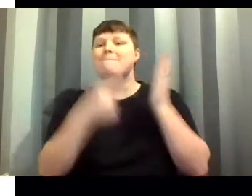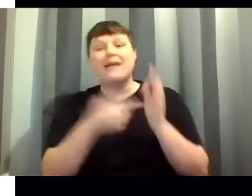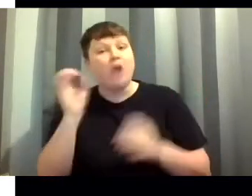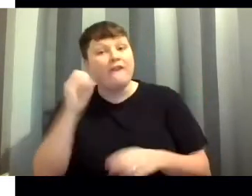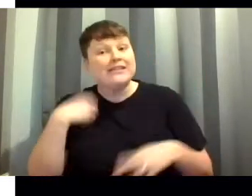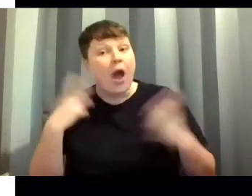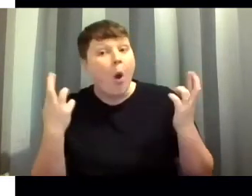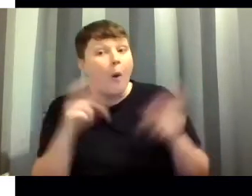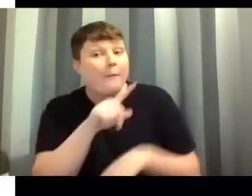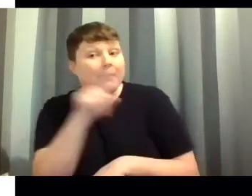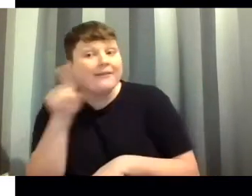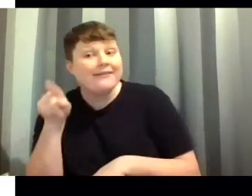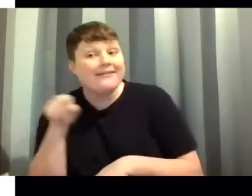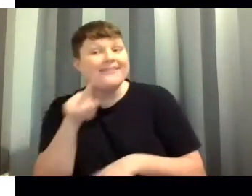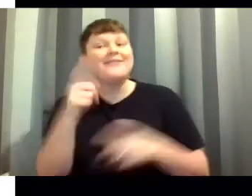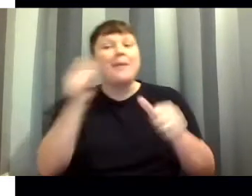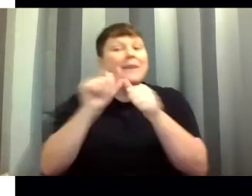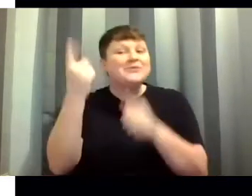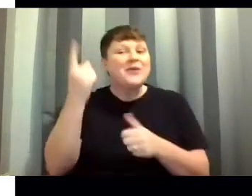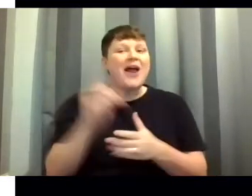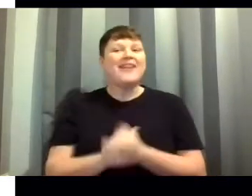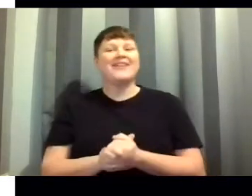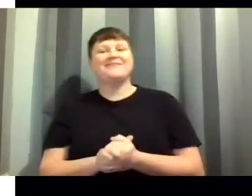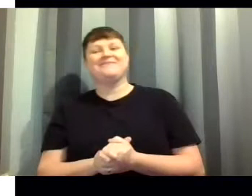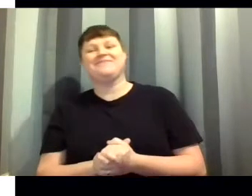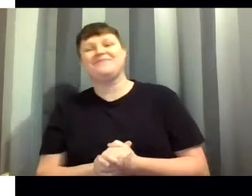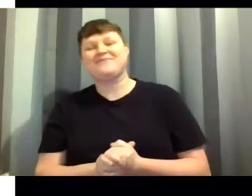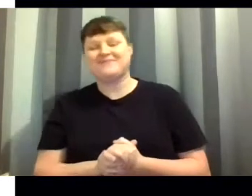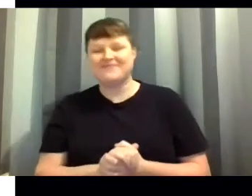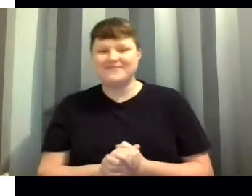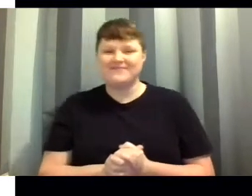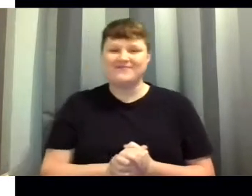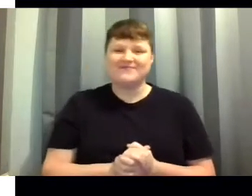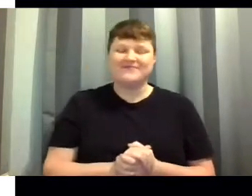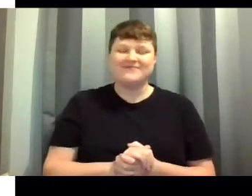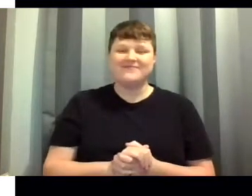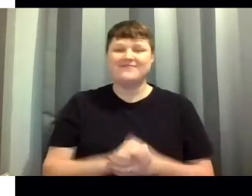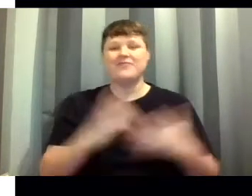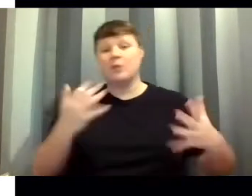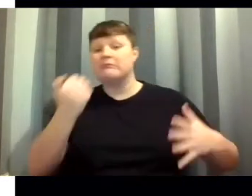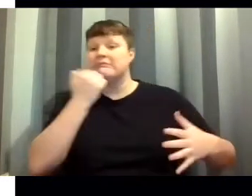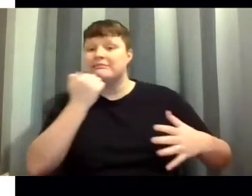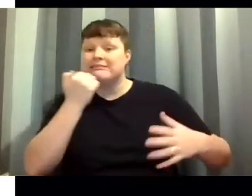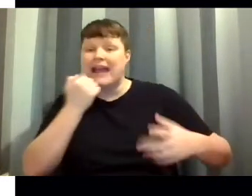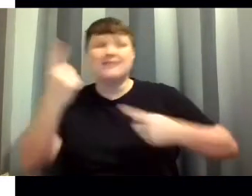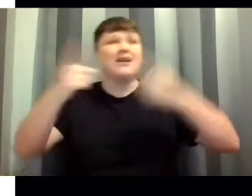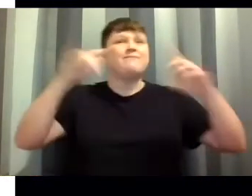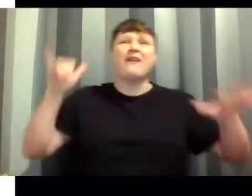or, you know, the data feeds to civil aviation for flight plannings and that sort of thing.